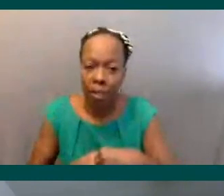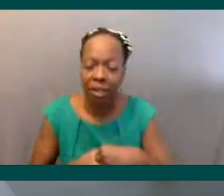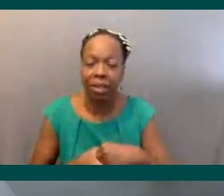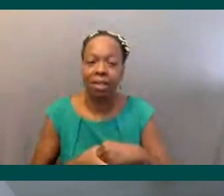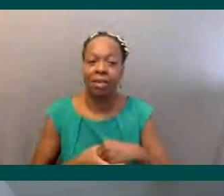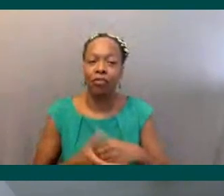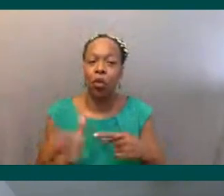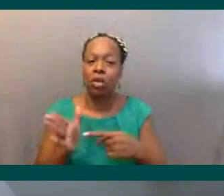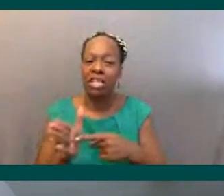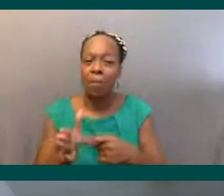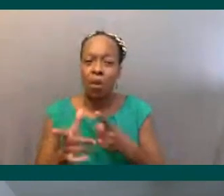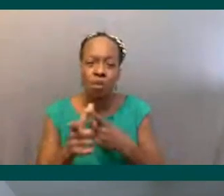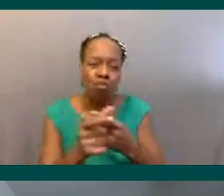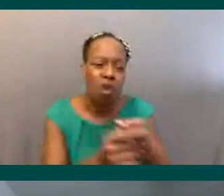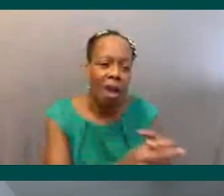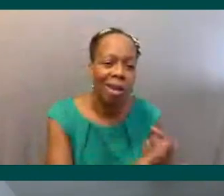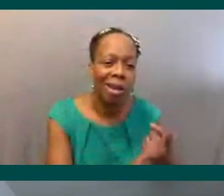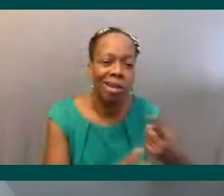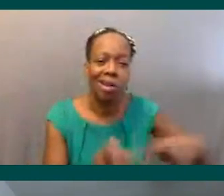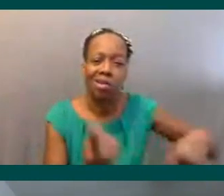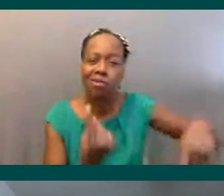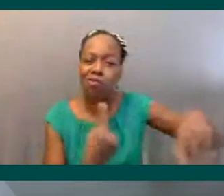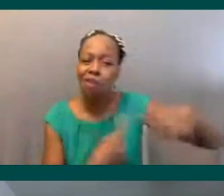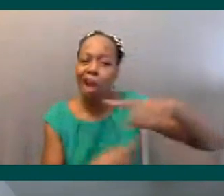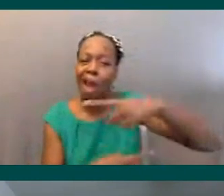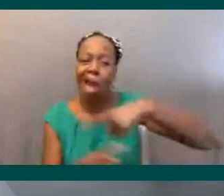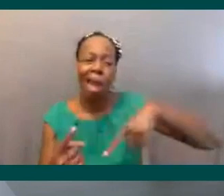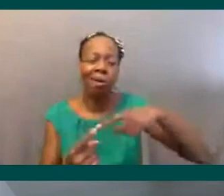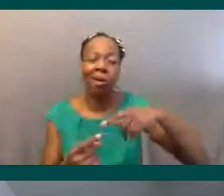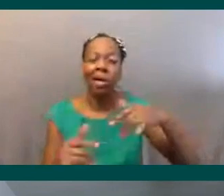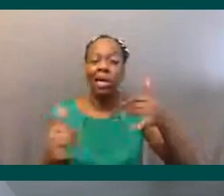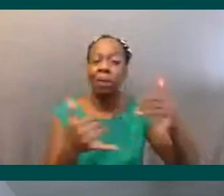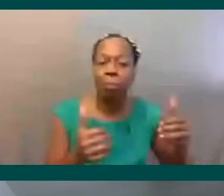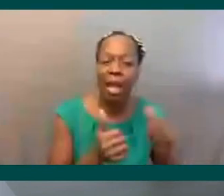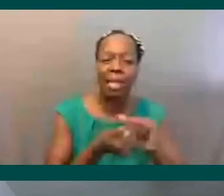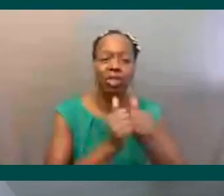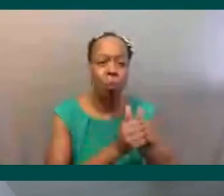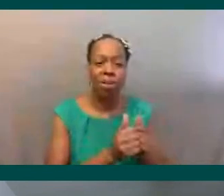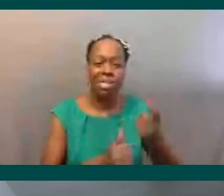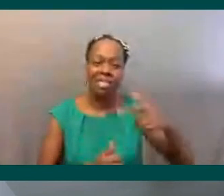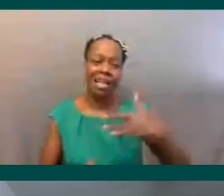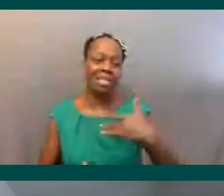pretty much keeping up with their peers, they are less likely they have hip and spine problems.